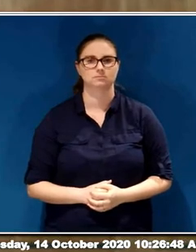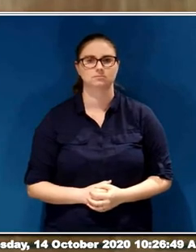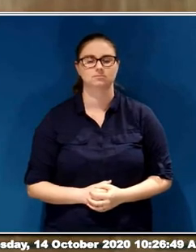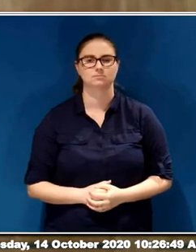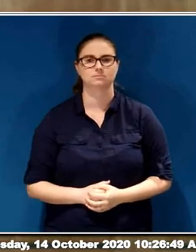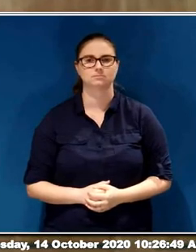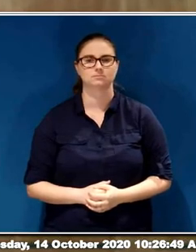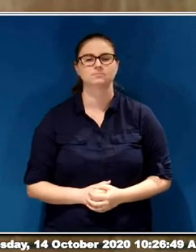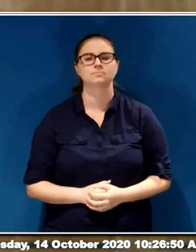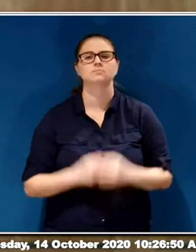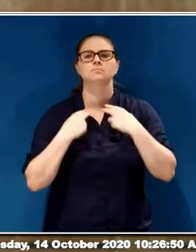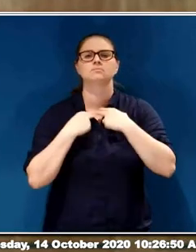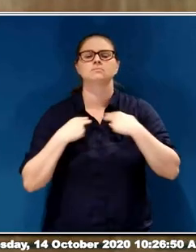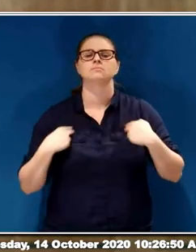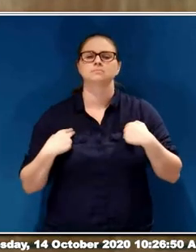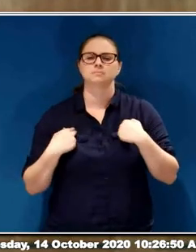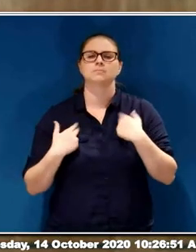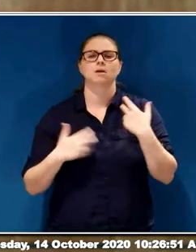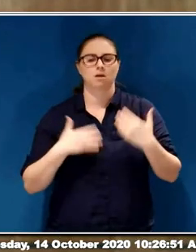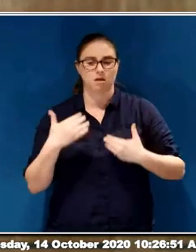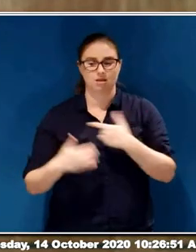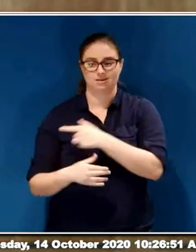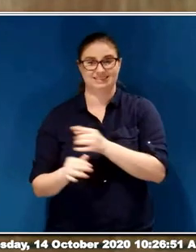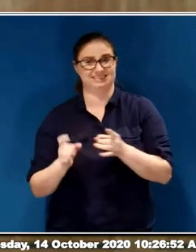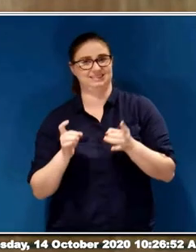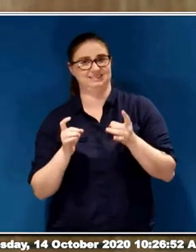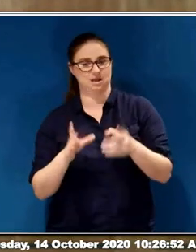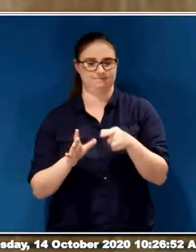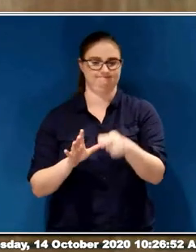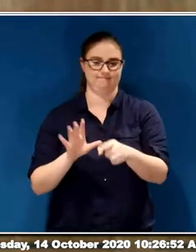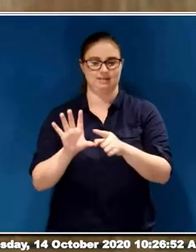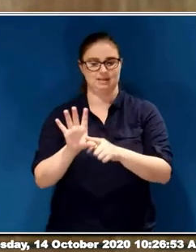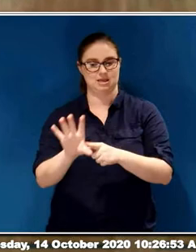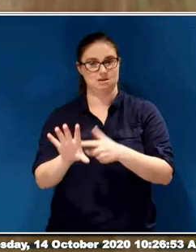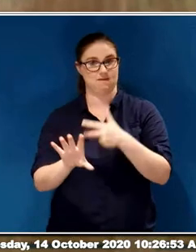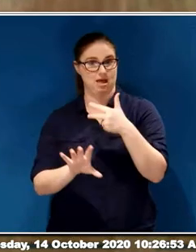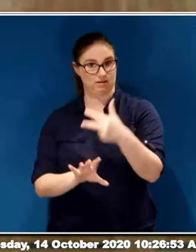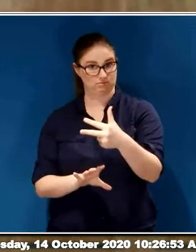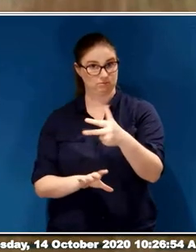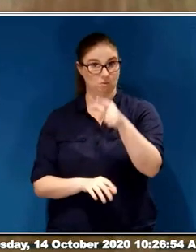that an individual student plan had been prepared for Kobe at School 2?